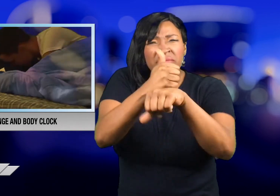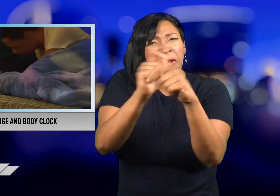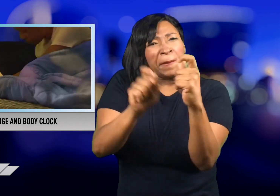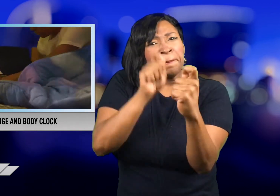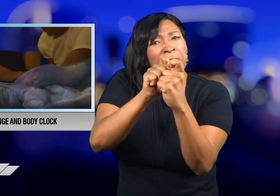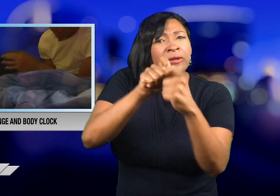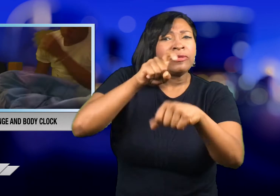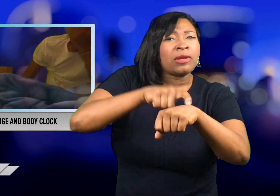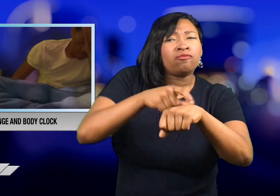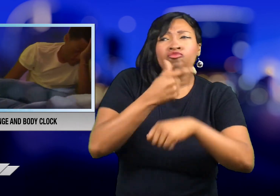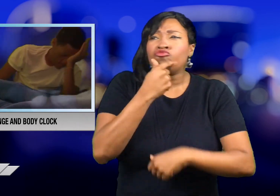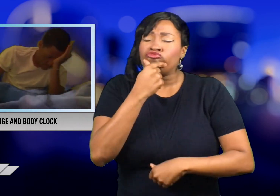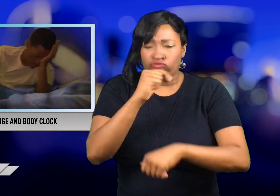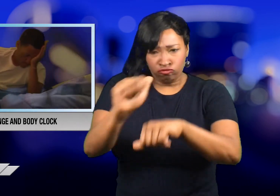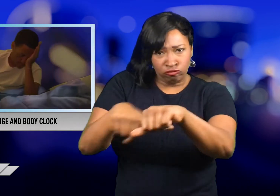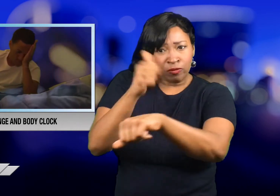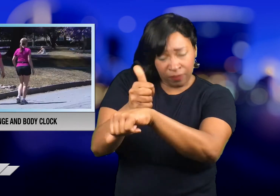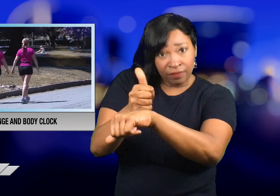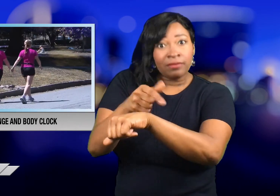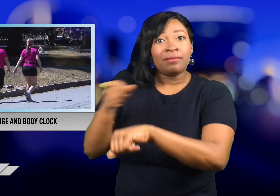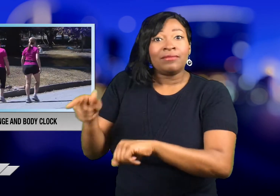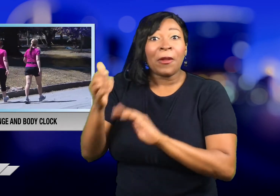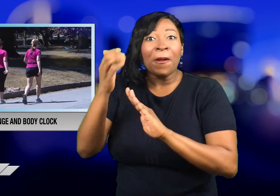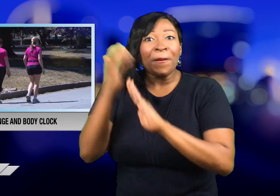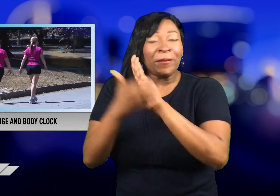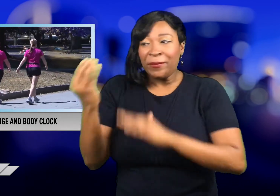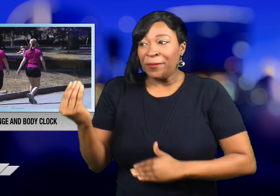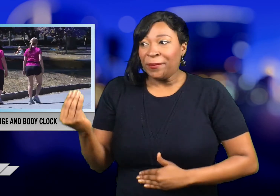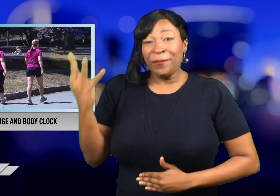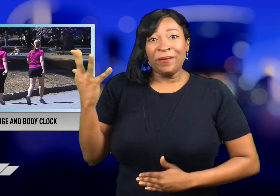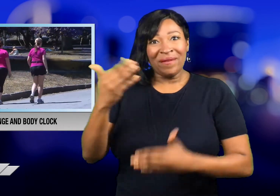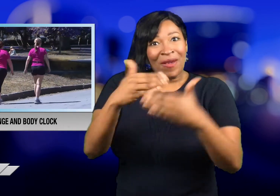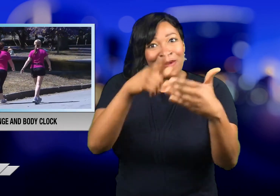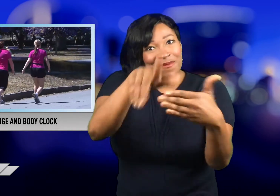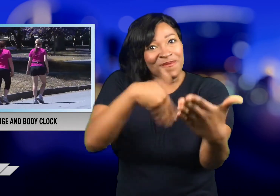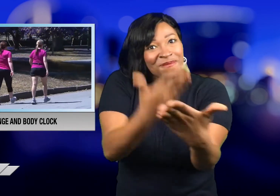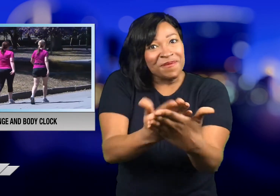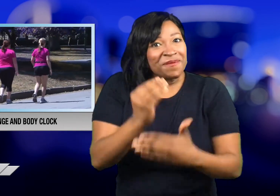to turn on before you get home.